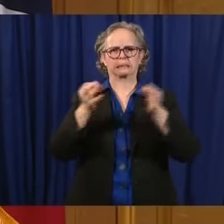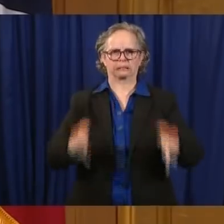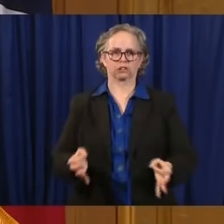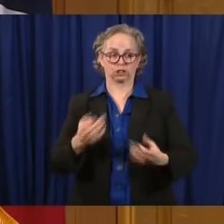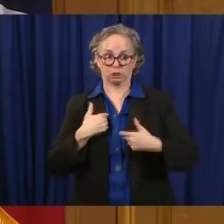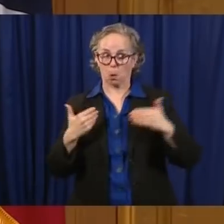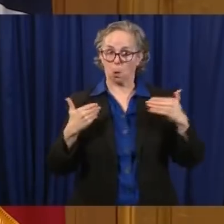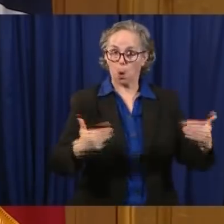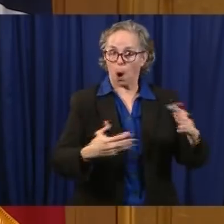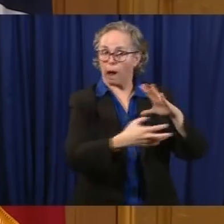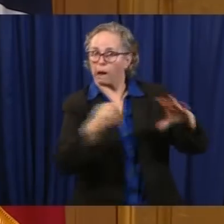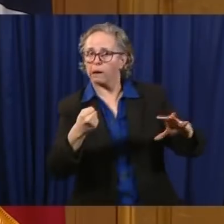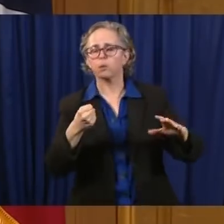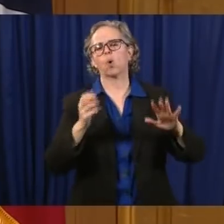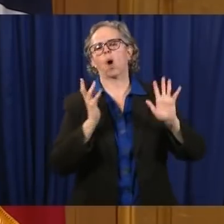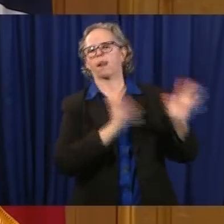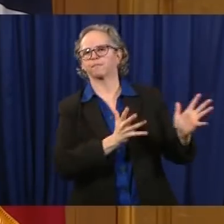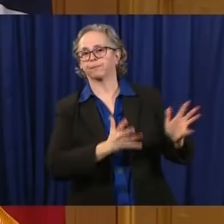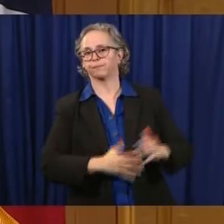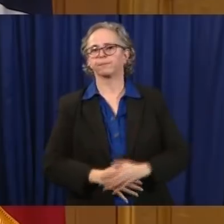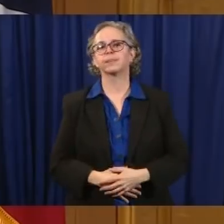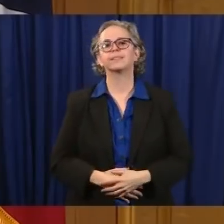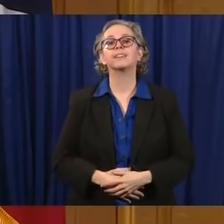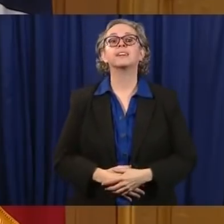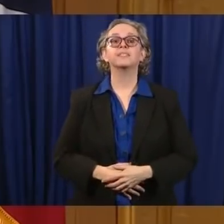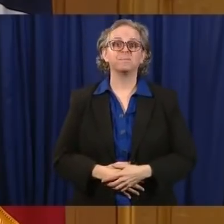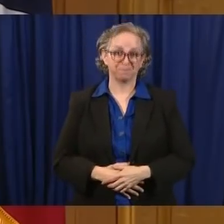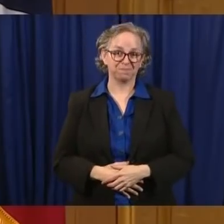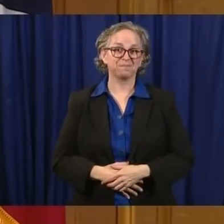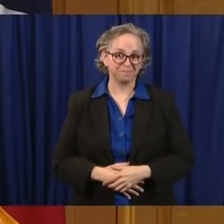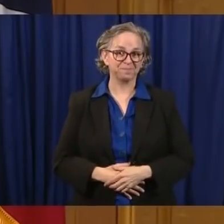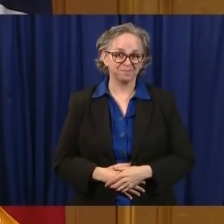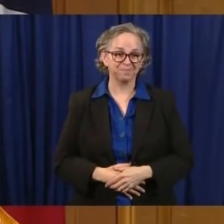WE WANT TO MAKE SURE THAT YOU HAVE ALL OF THAT